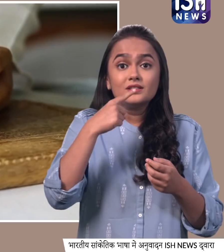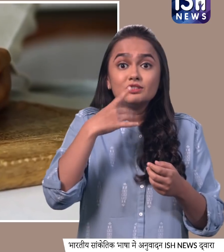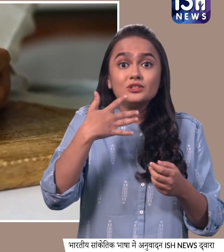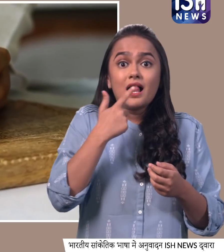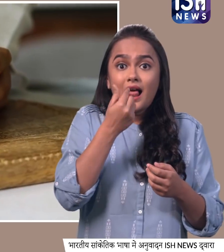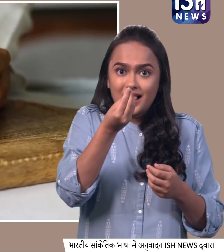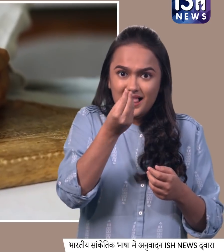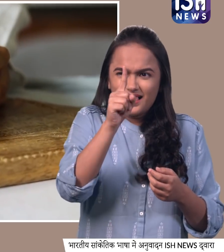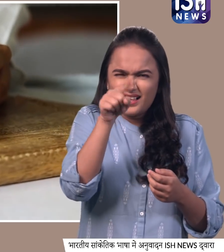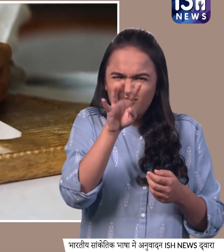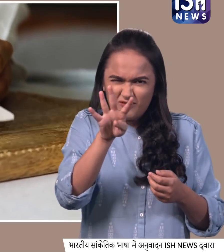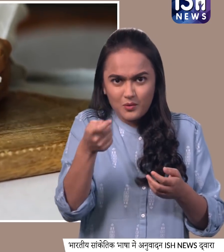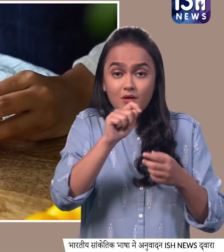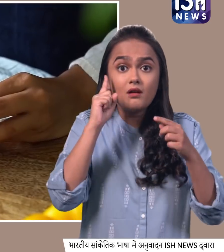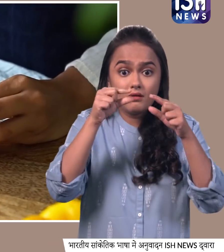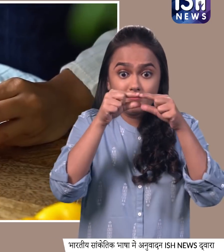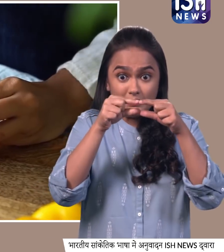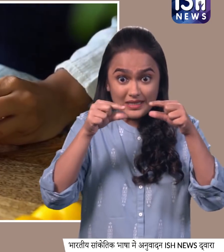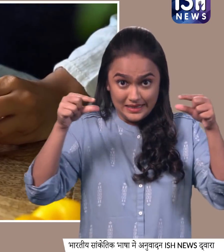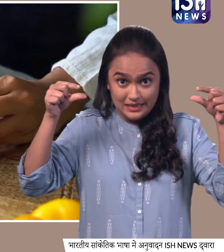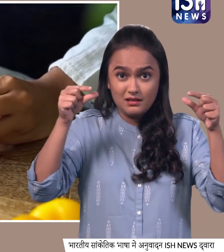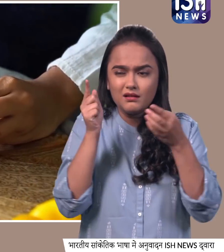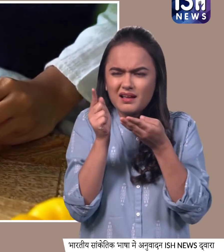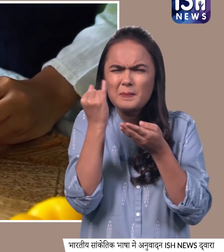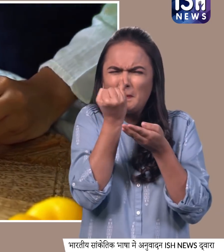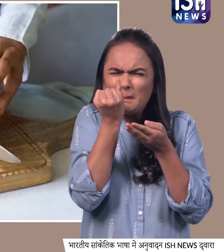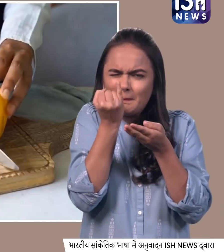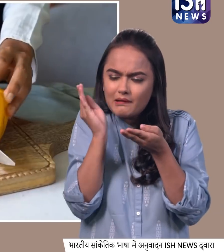Chop it in thin long slices like this